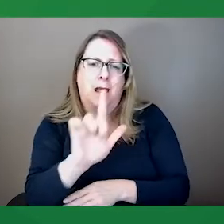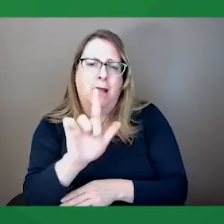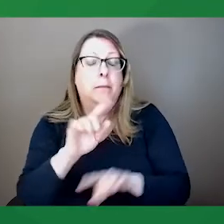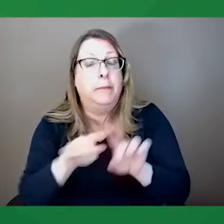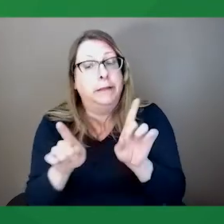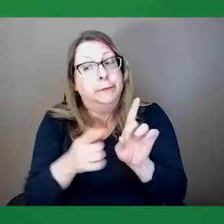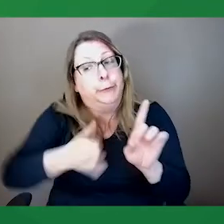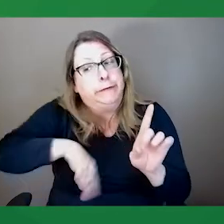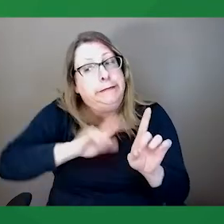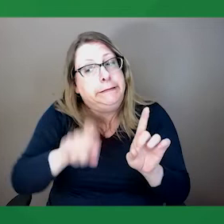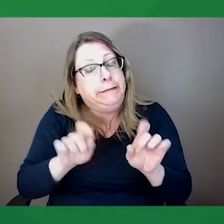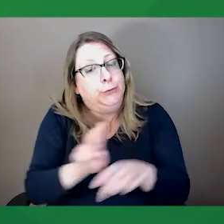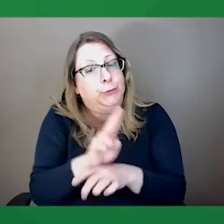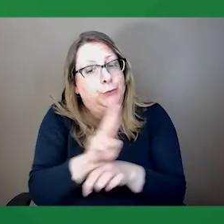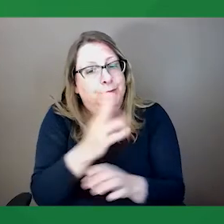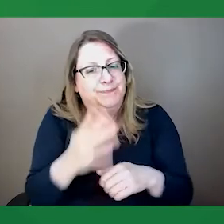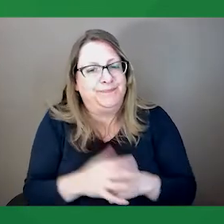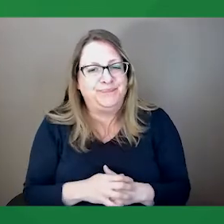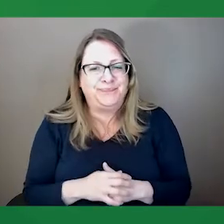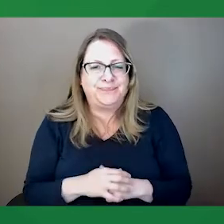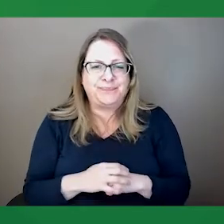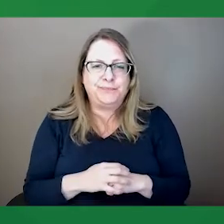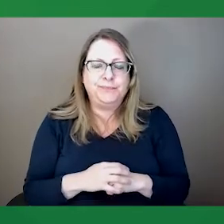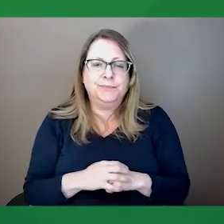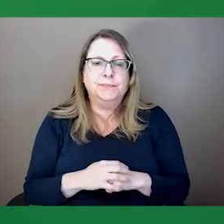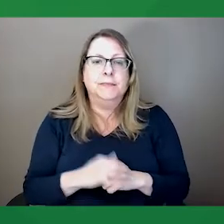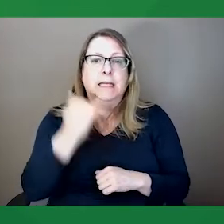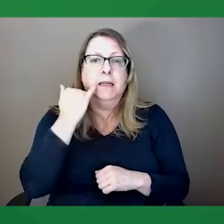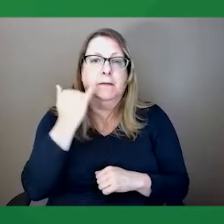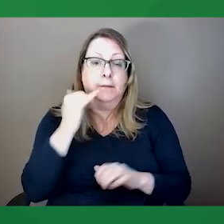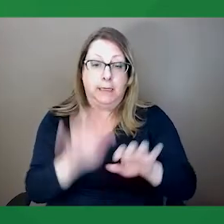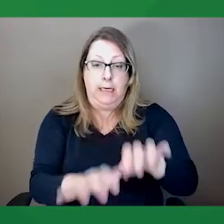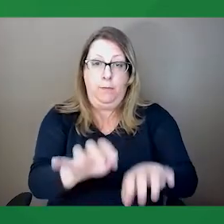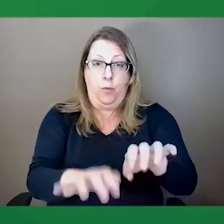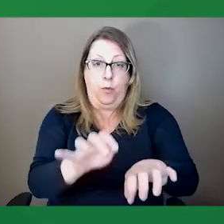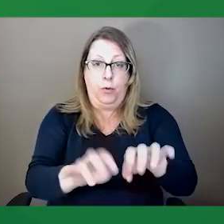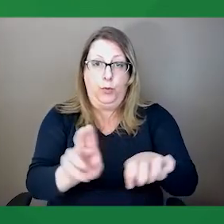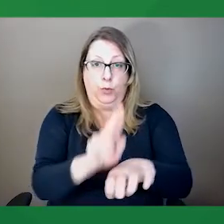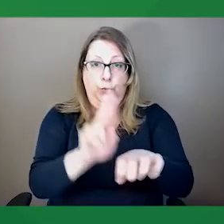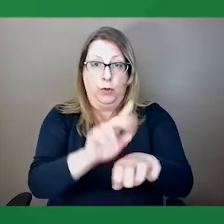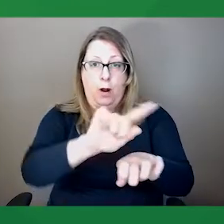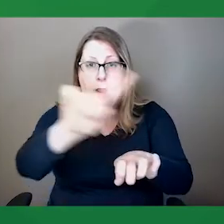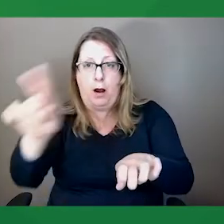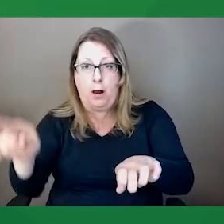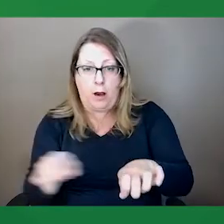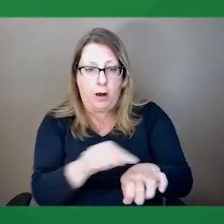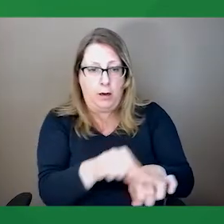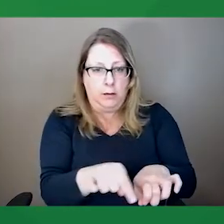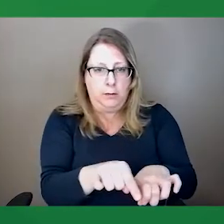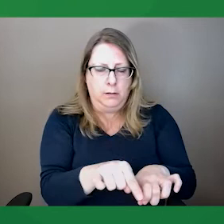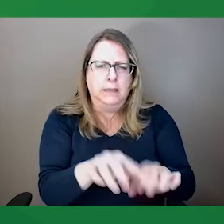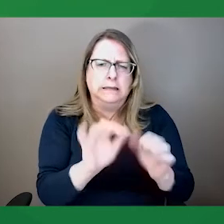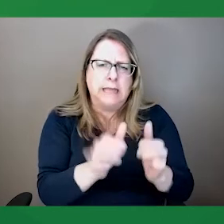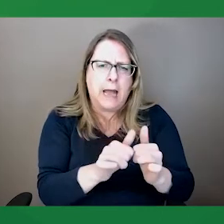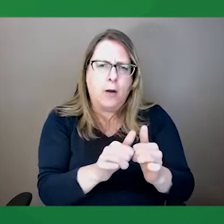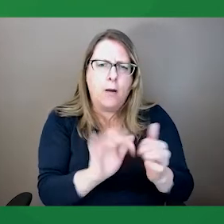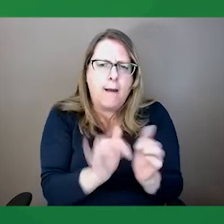but it most most likely will happen that we will need to use them. So what happens when I land there as a keyboard user?